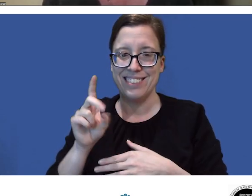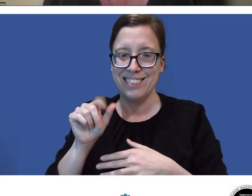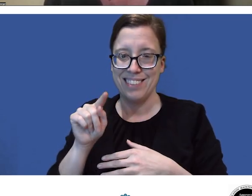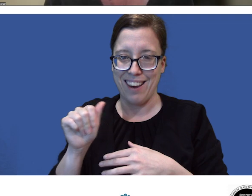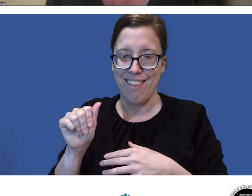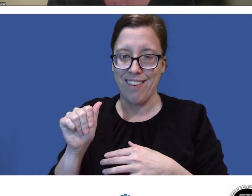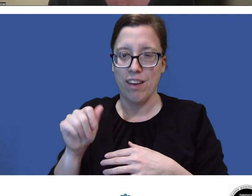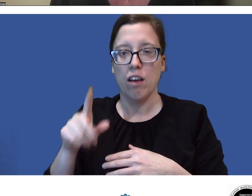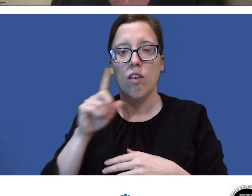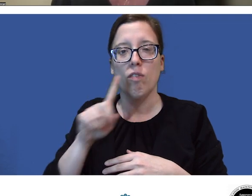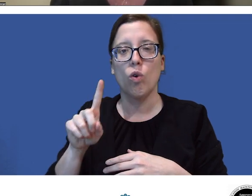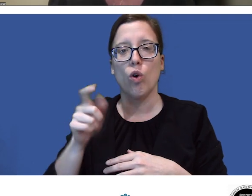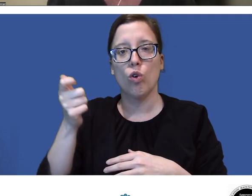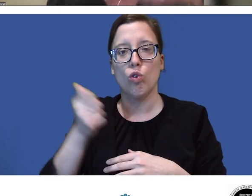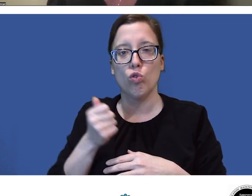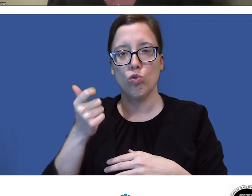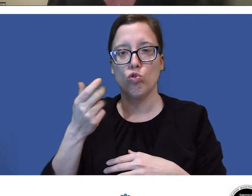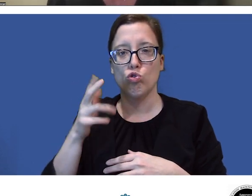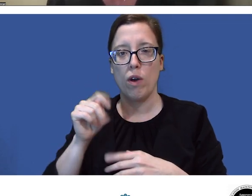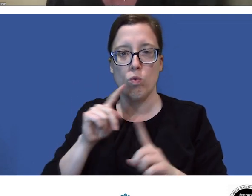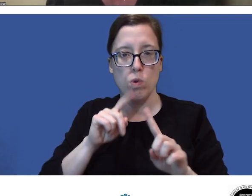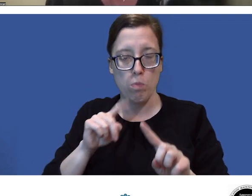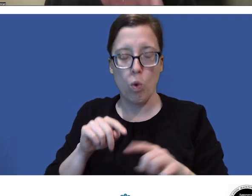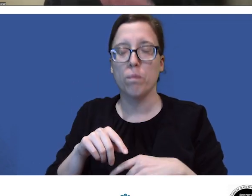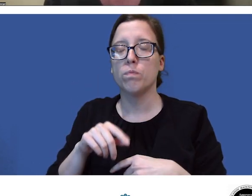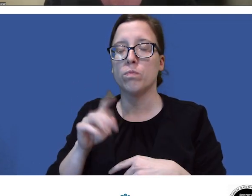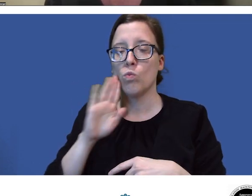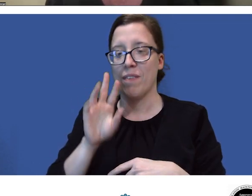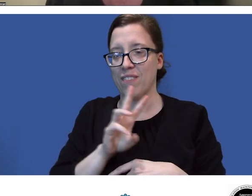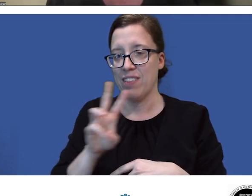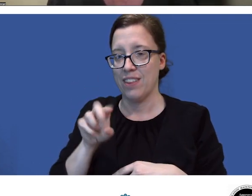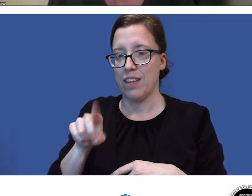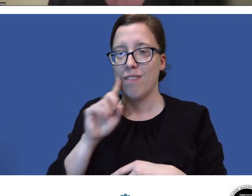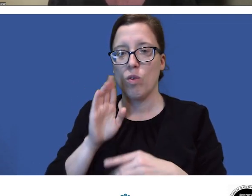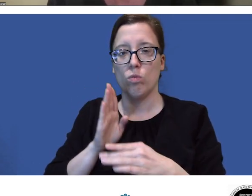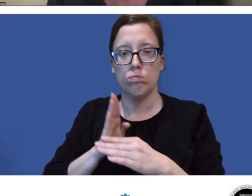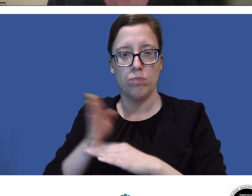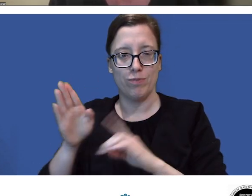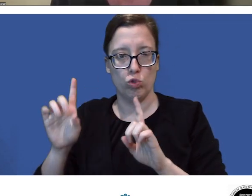data for our grant reporting. And so she'll have a link into a post survey. So you all